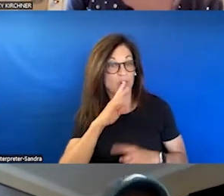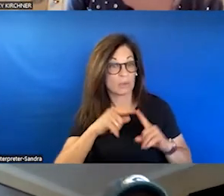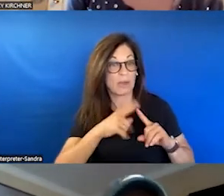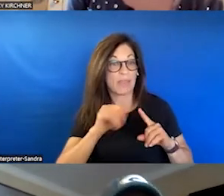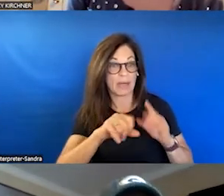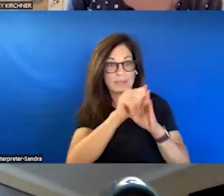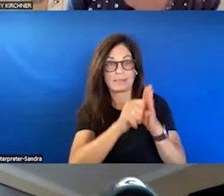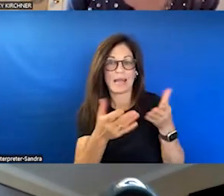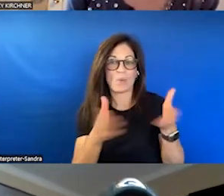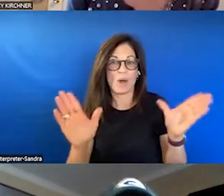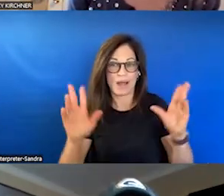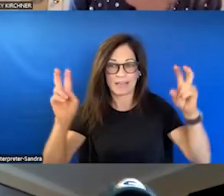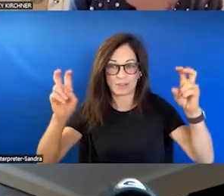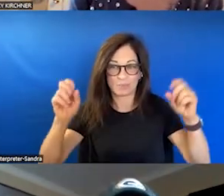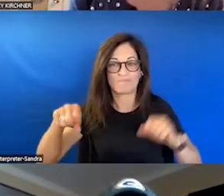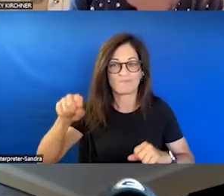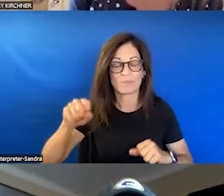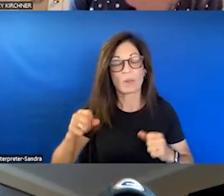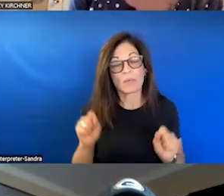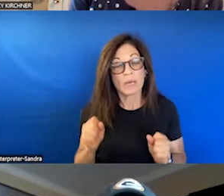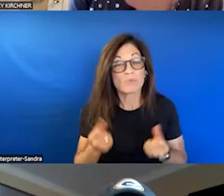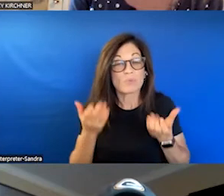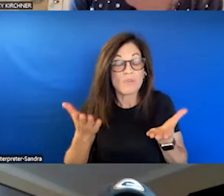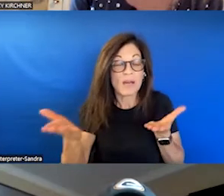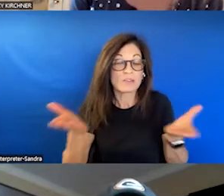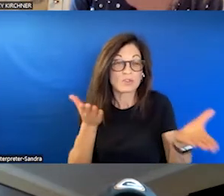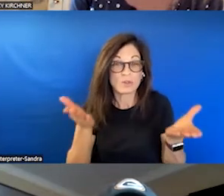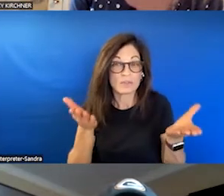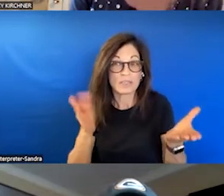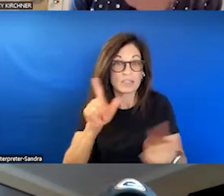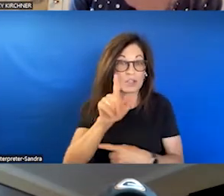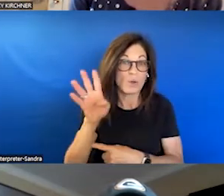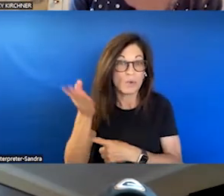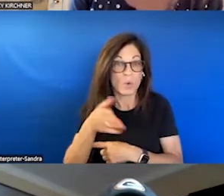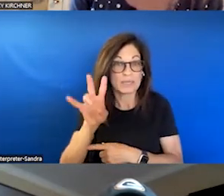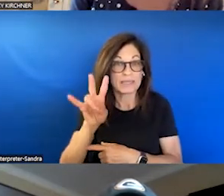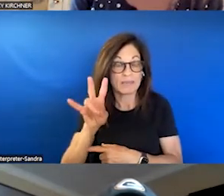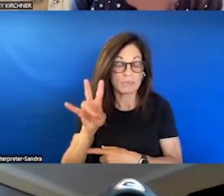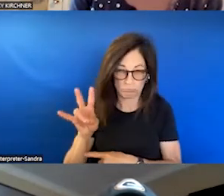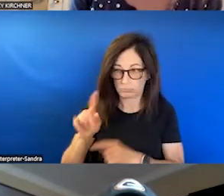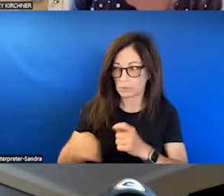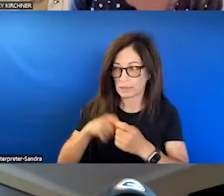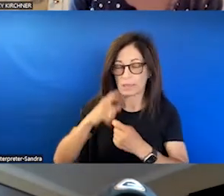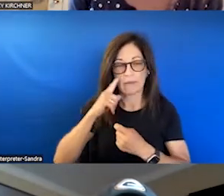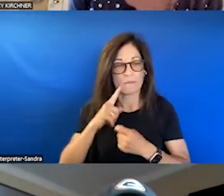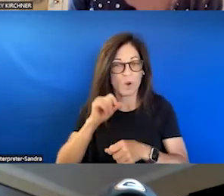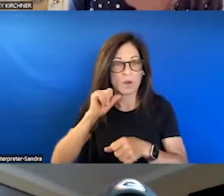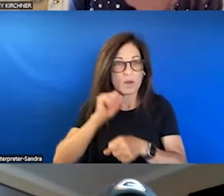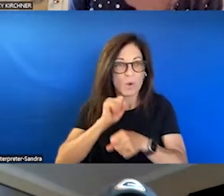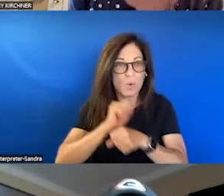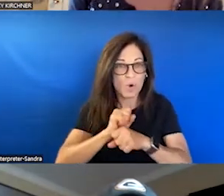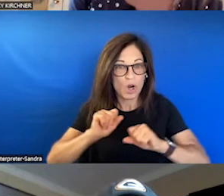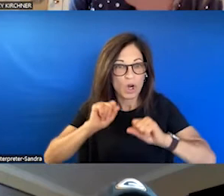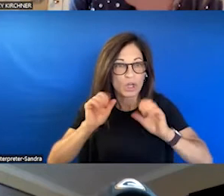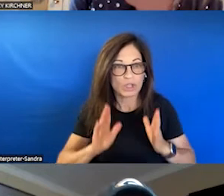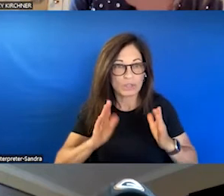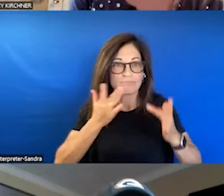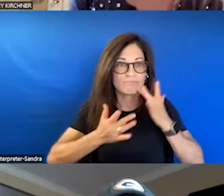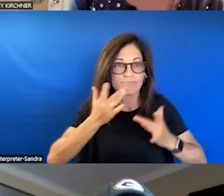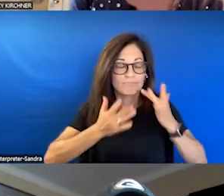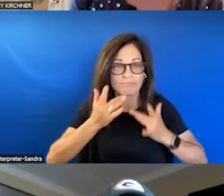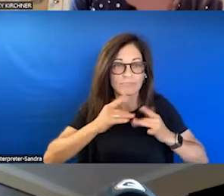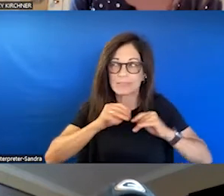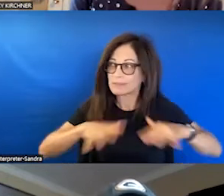I THINK BEING ABLE TO PROVIDE SERVICES. WITH WORK FORCE SHORTAGES, SOMETHING THAT WE HEAR COMING UP,